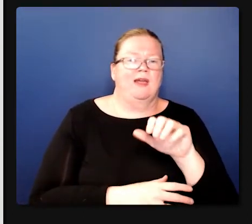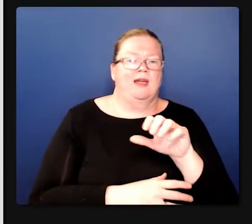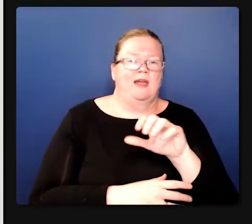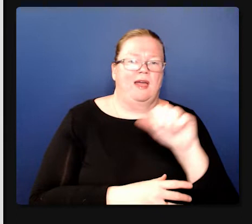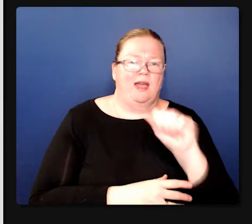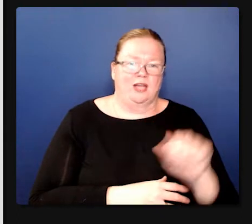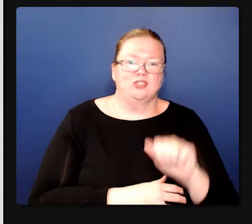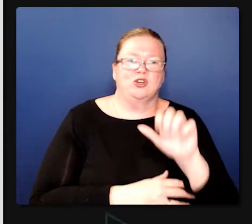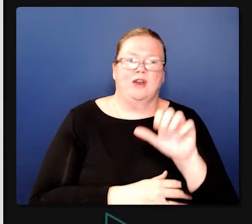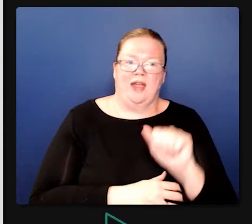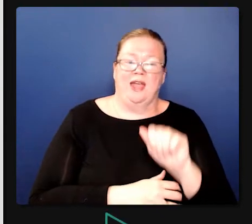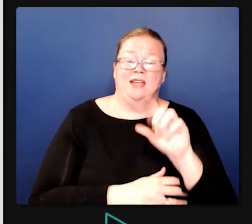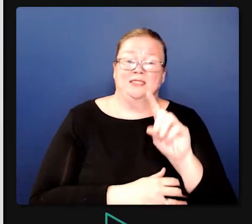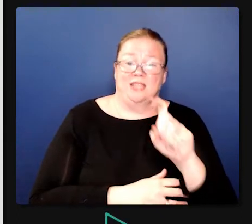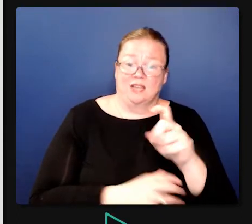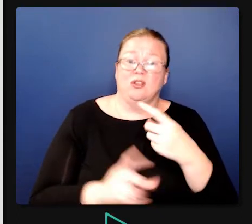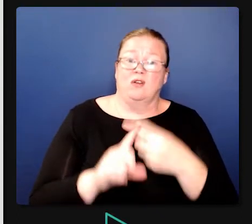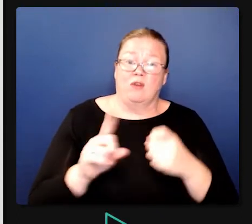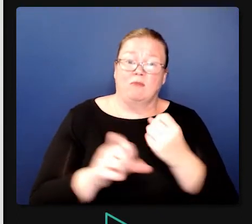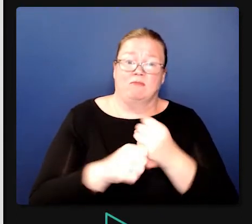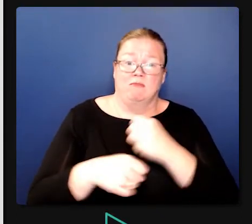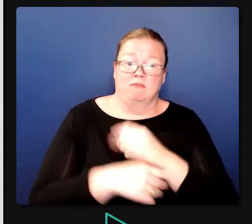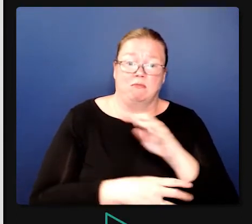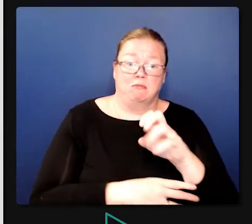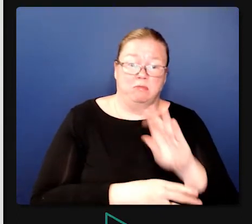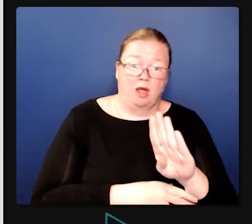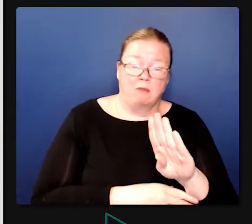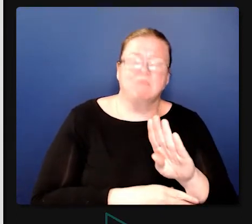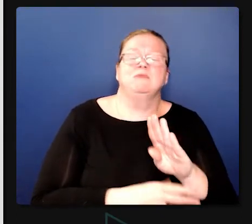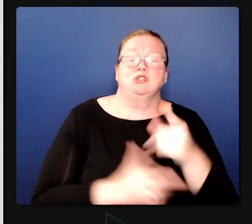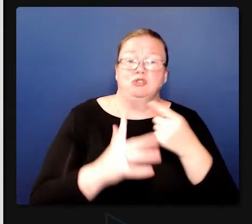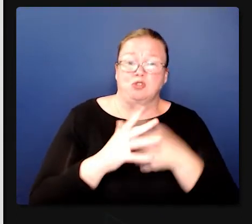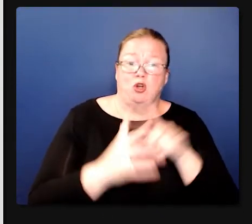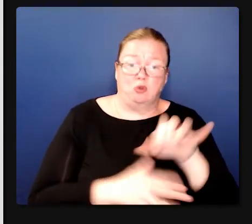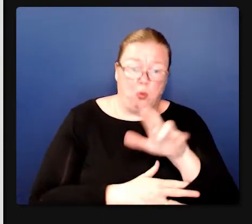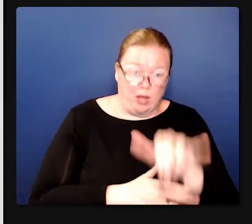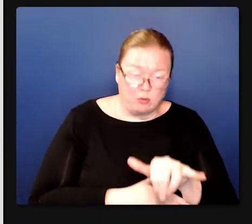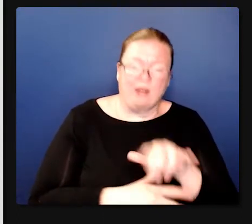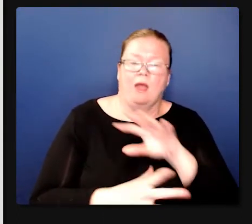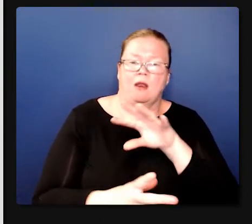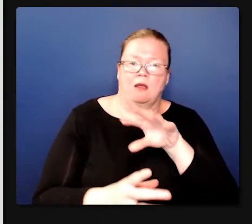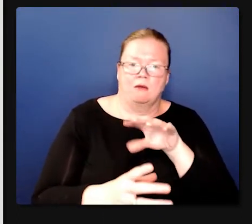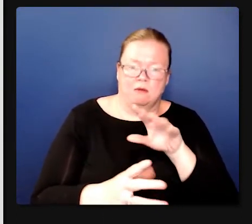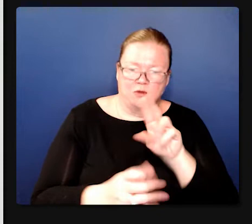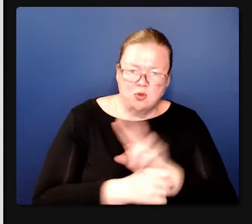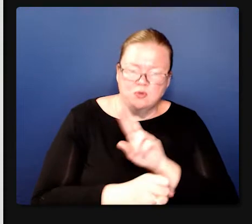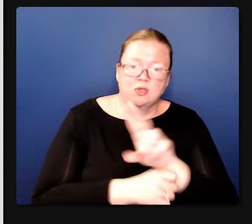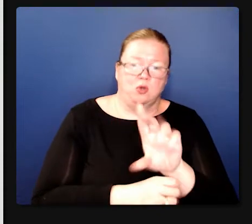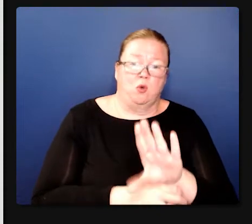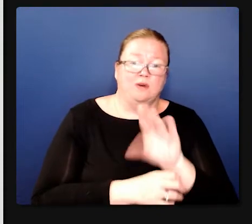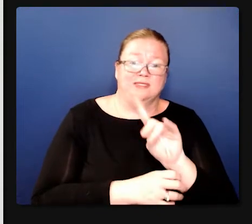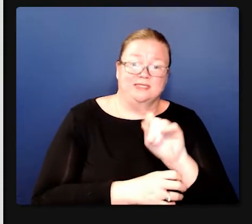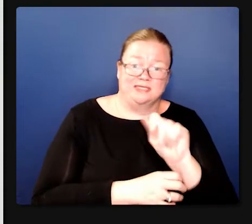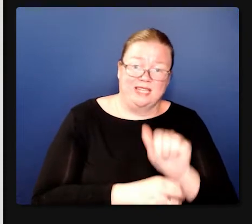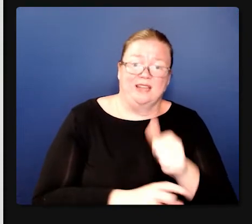from the generated blobs and start querying and interacting with your data on your custom ADX resource.